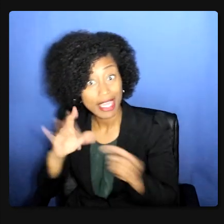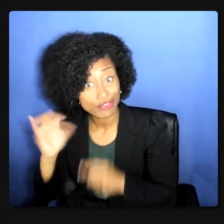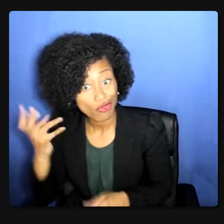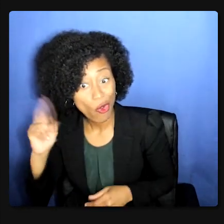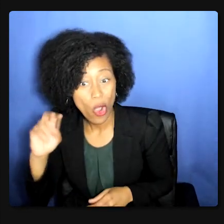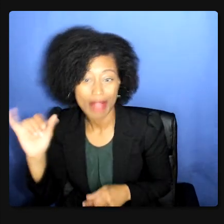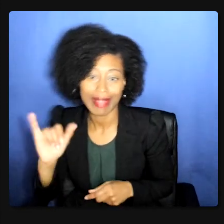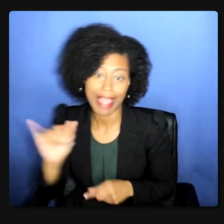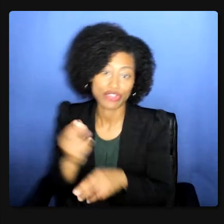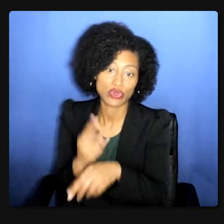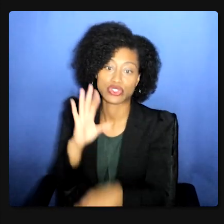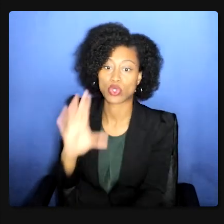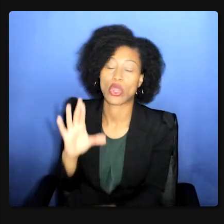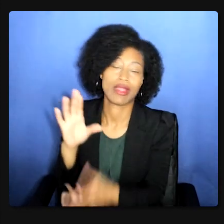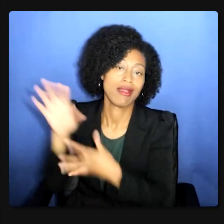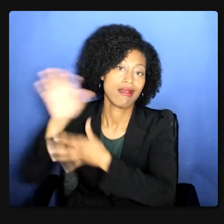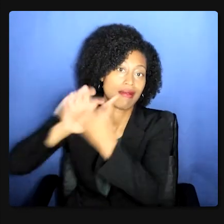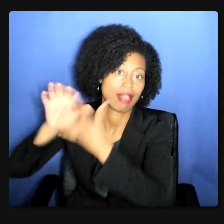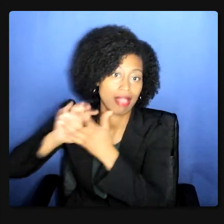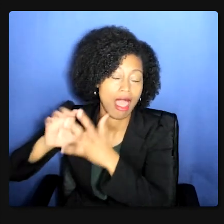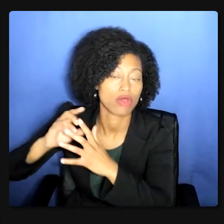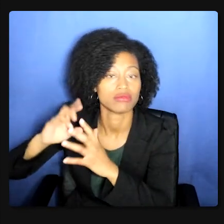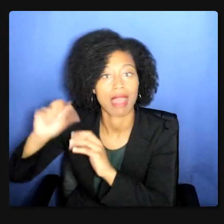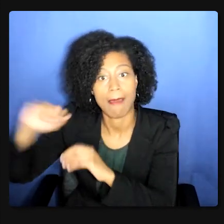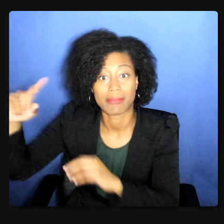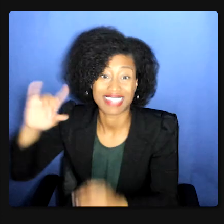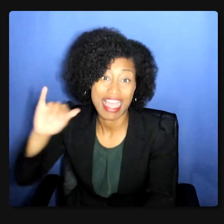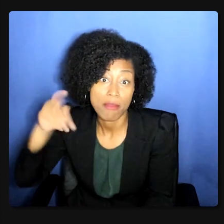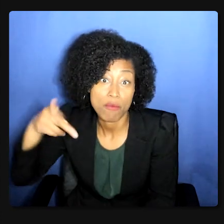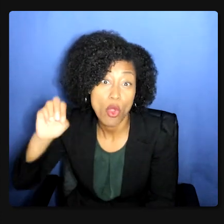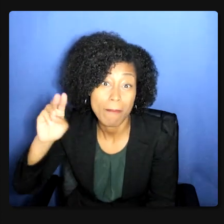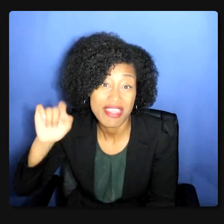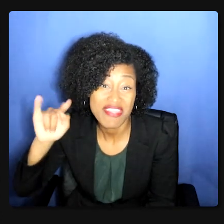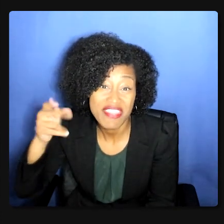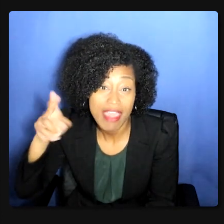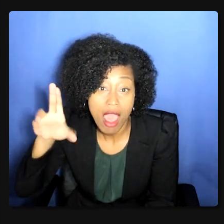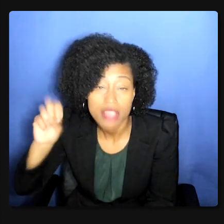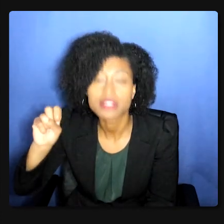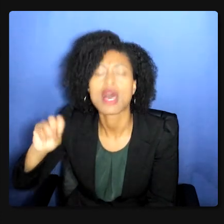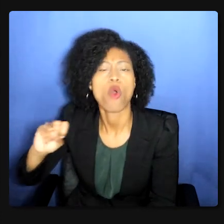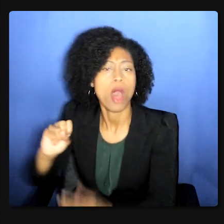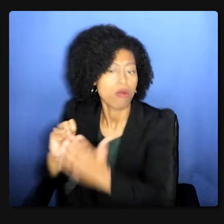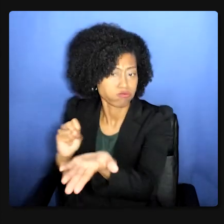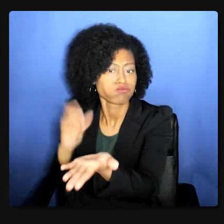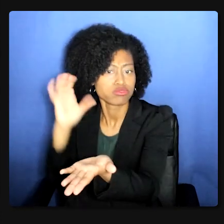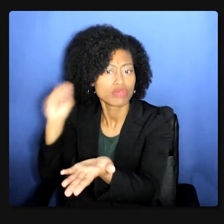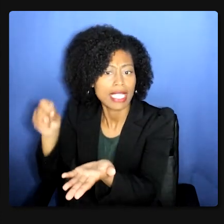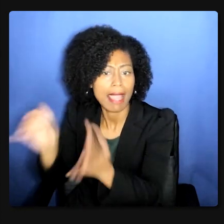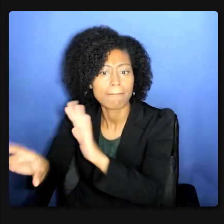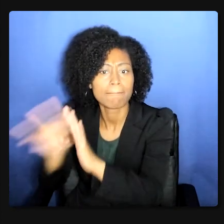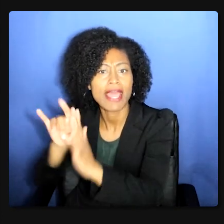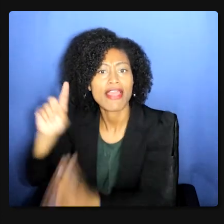and have cloud-native applications like Prometheus to debug and analyze them, you can use Thundernetes, right.